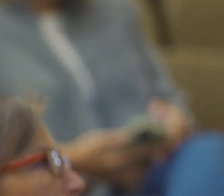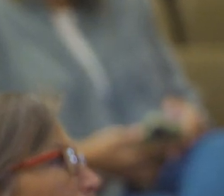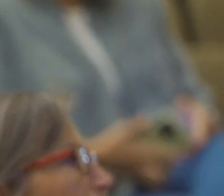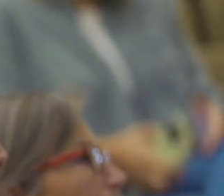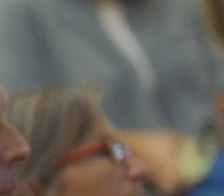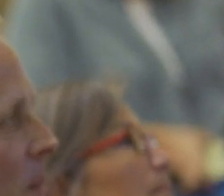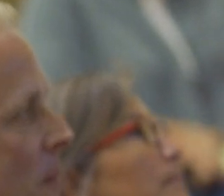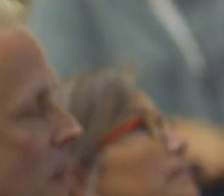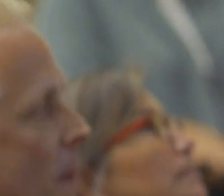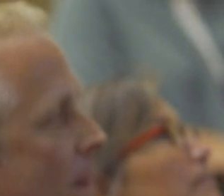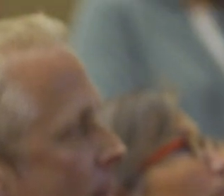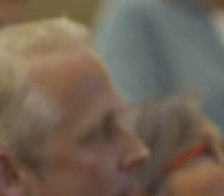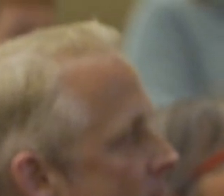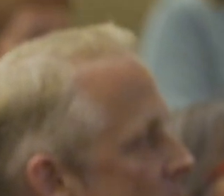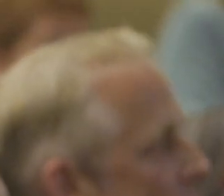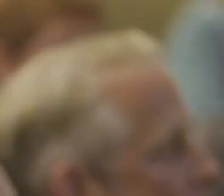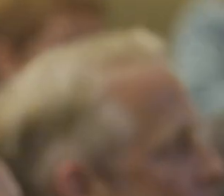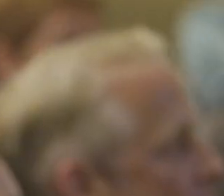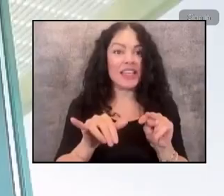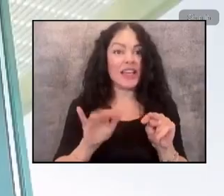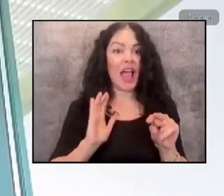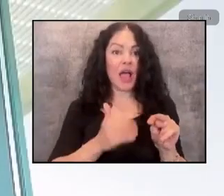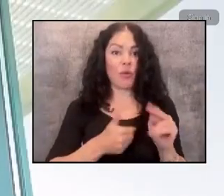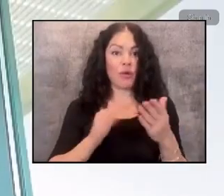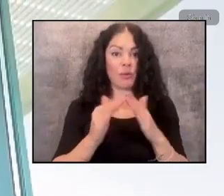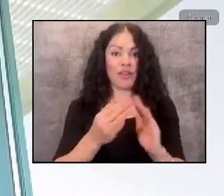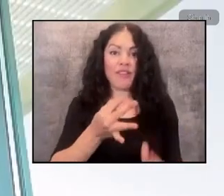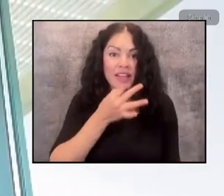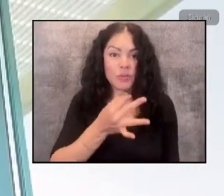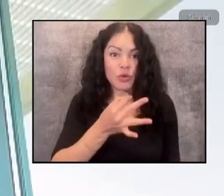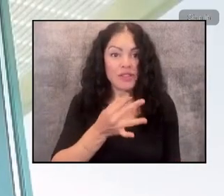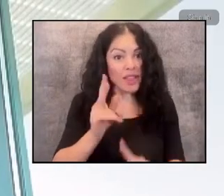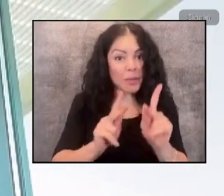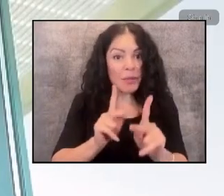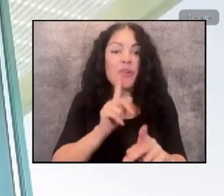of experts who actually study and build AI. At the end of the day, AI is going to be what